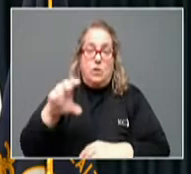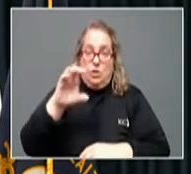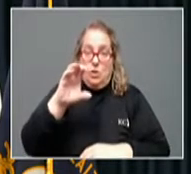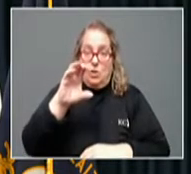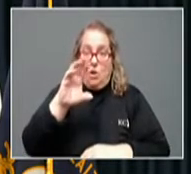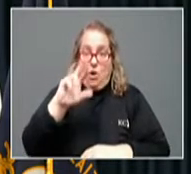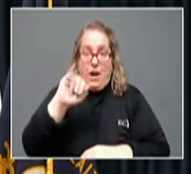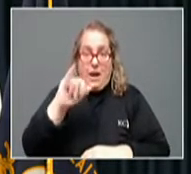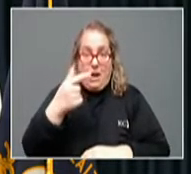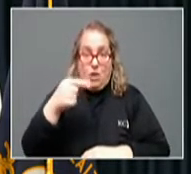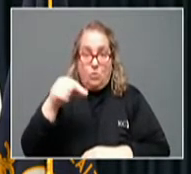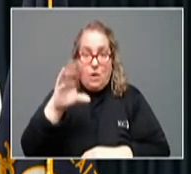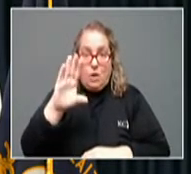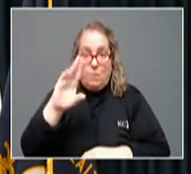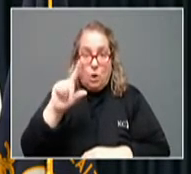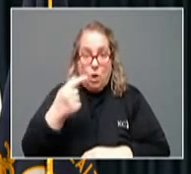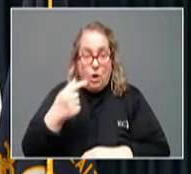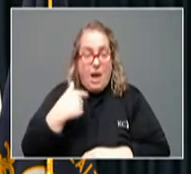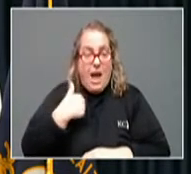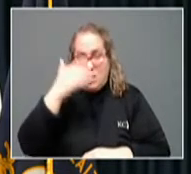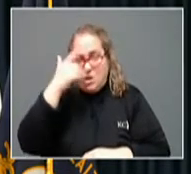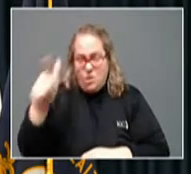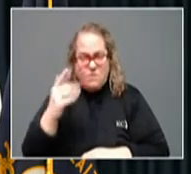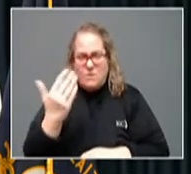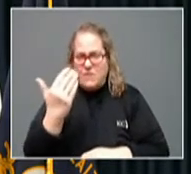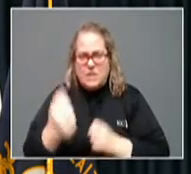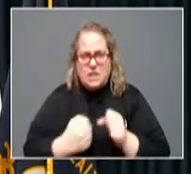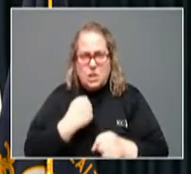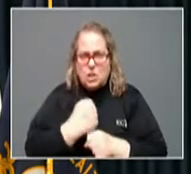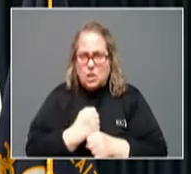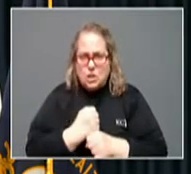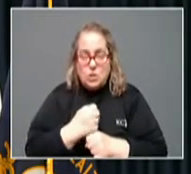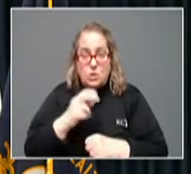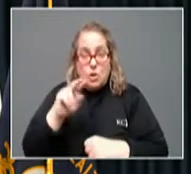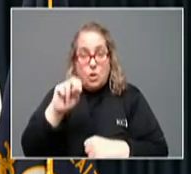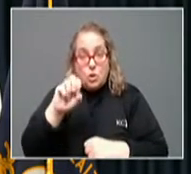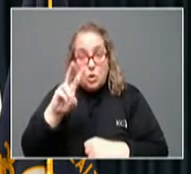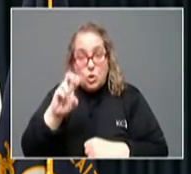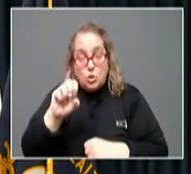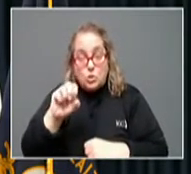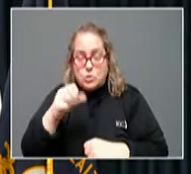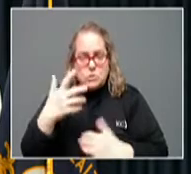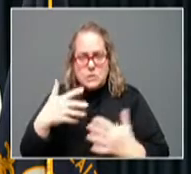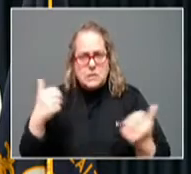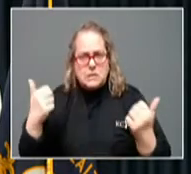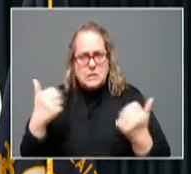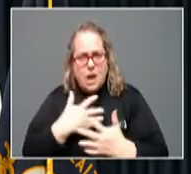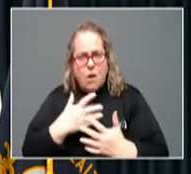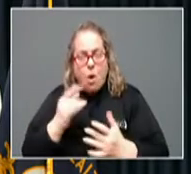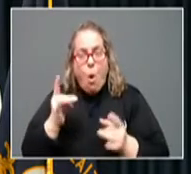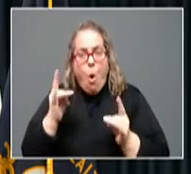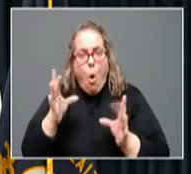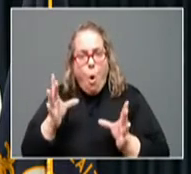years and the news is uh, scary and horrible. Um, I talked to him as soon